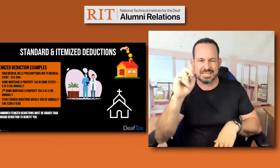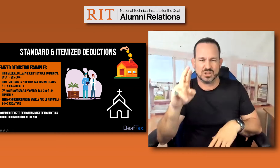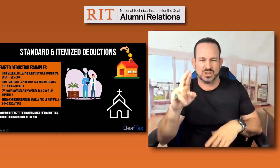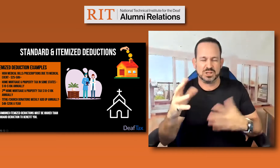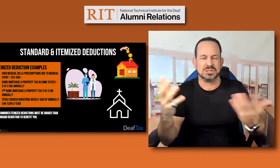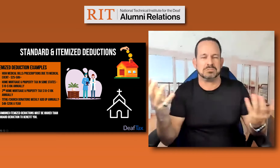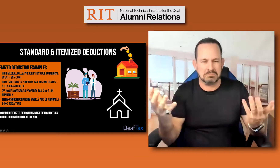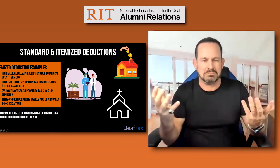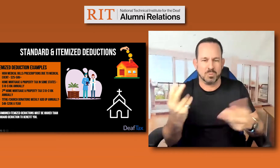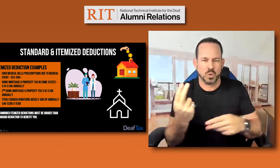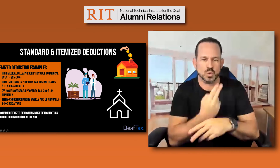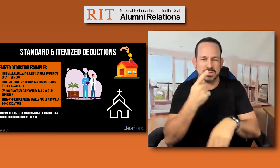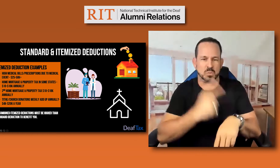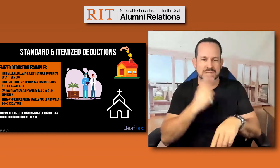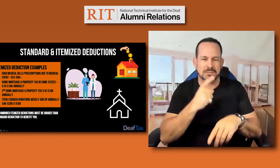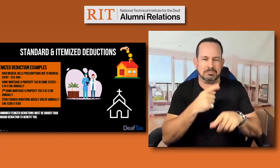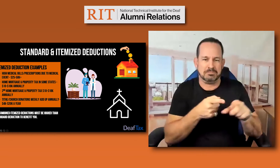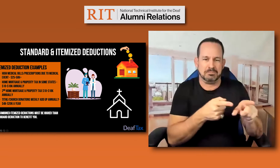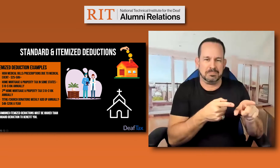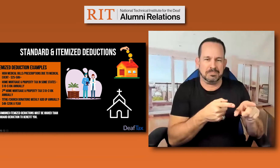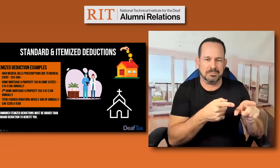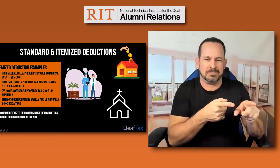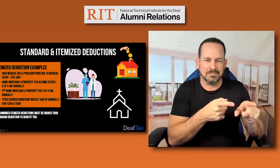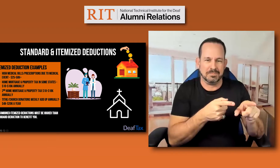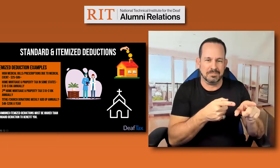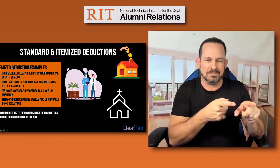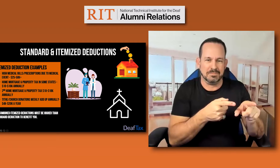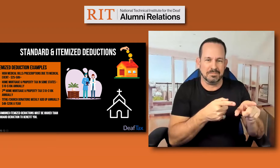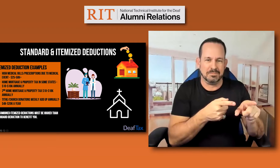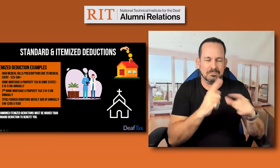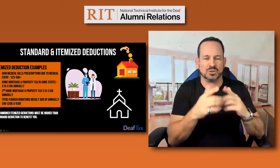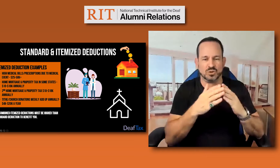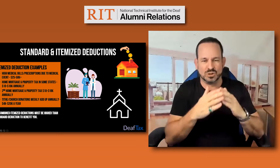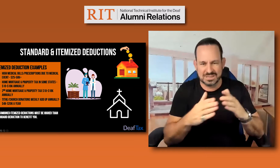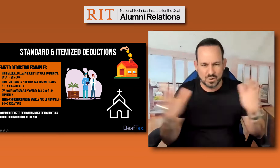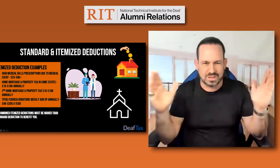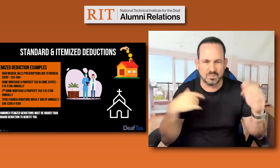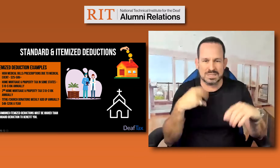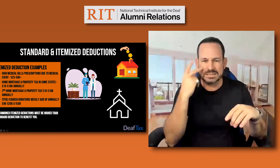Also, it's important to prepare for any medical emergencies that might come up.